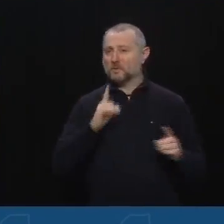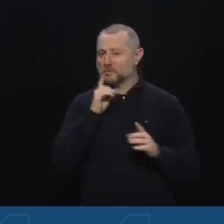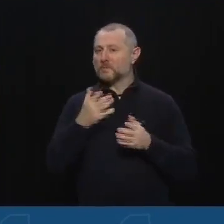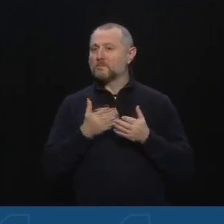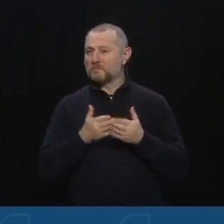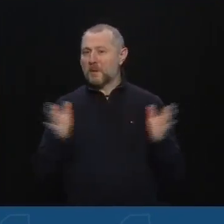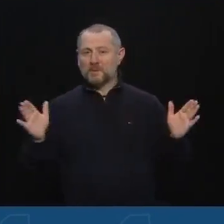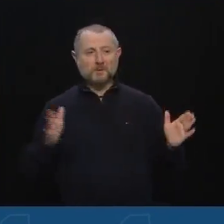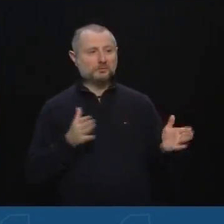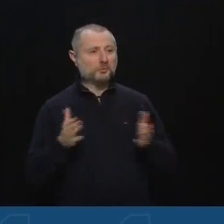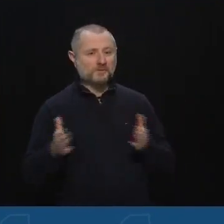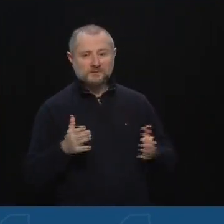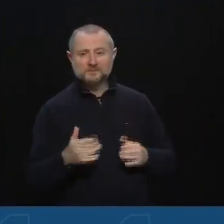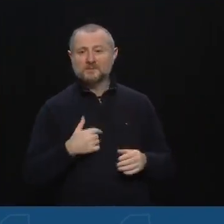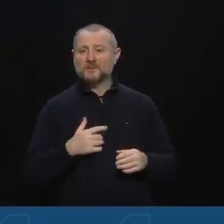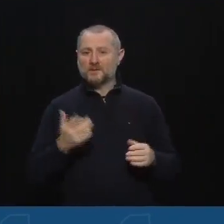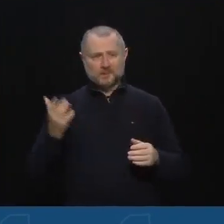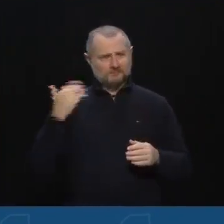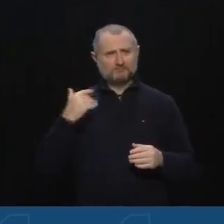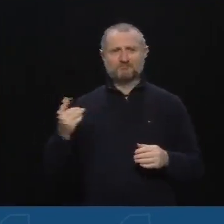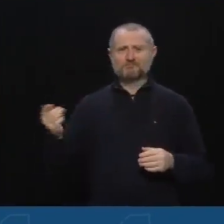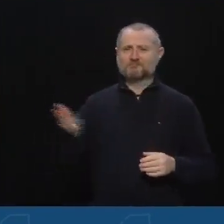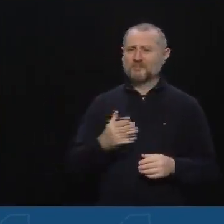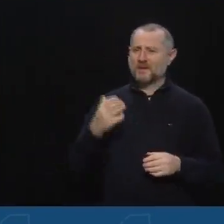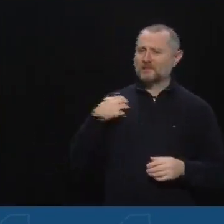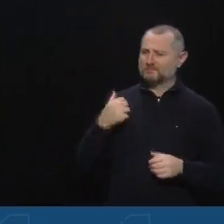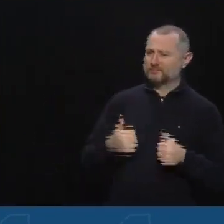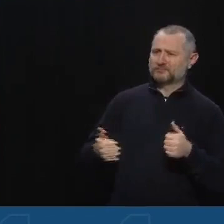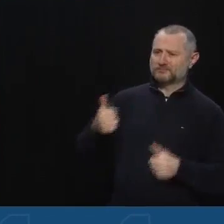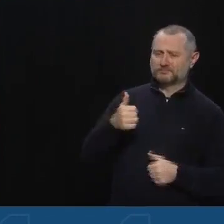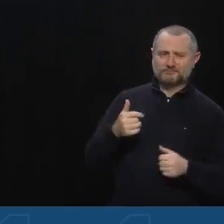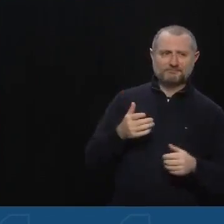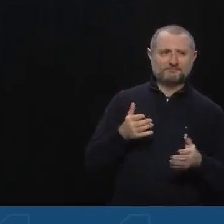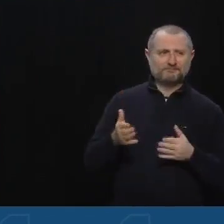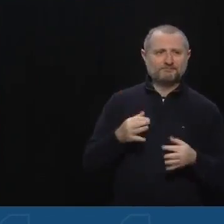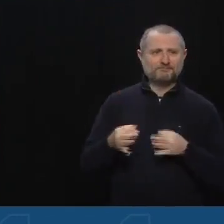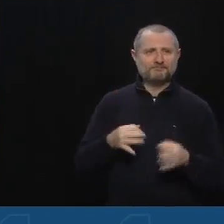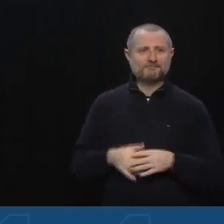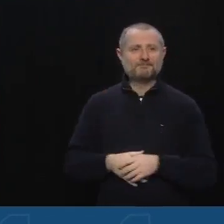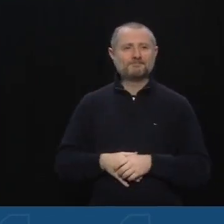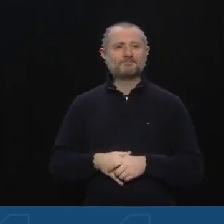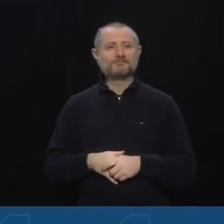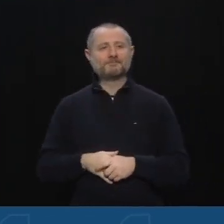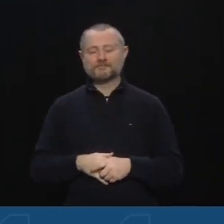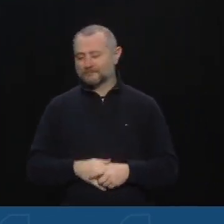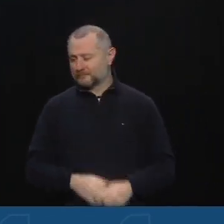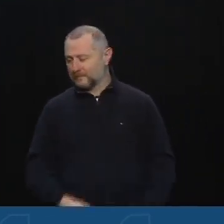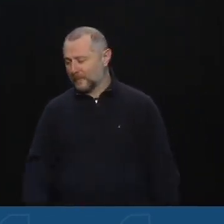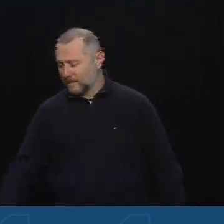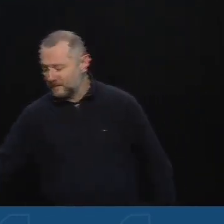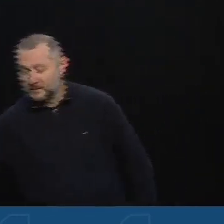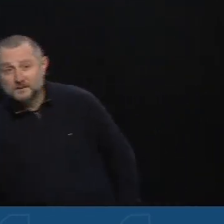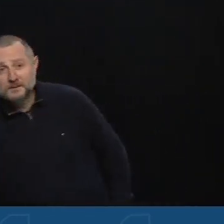YORKERS WHOARE BENEFITING FROM THEIR EXPERIENCE AND THEIR DESIRE TO SERVE. YOU ARE TRUE PUBLIC JERCHLTS